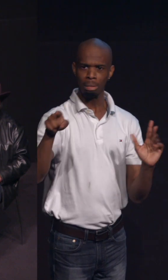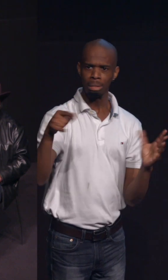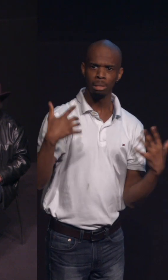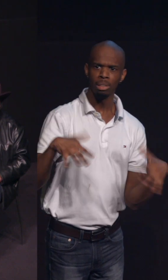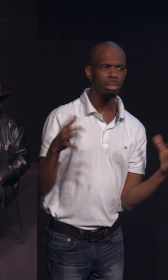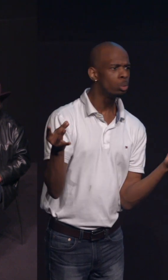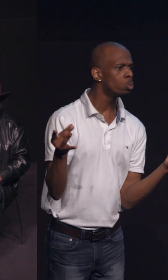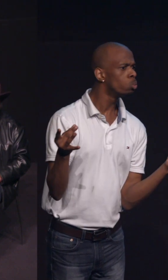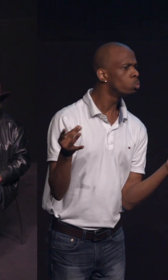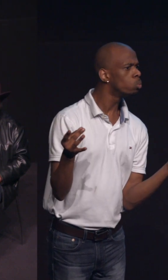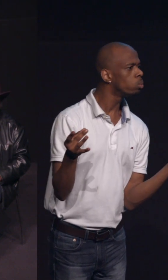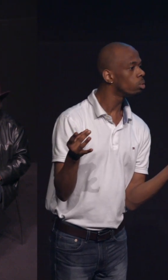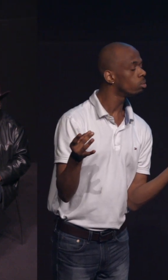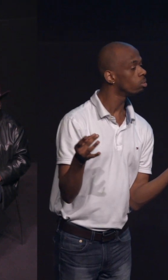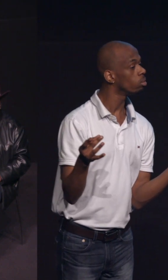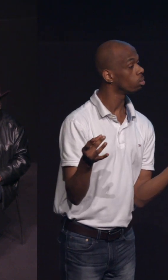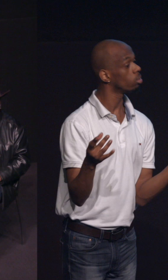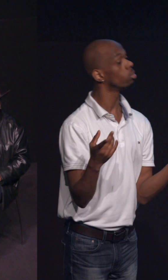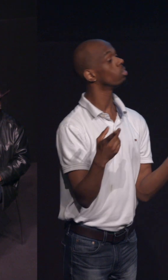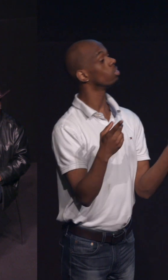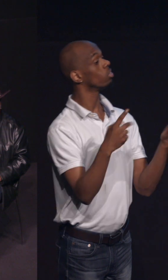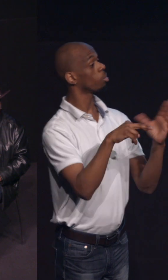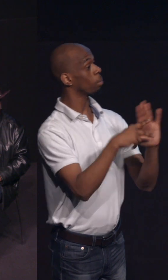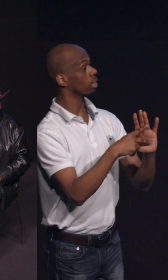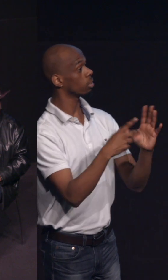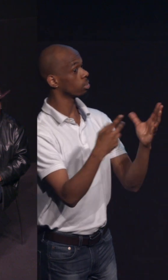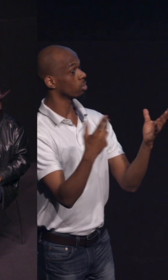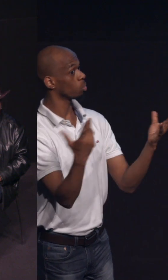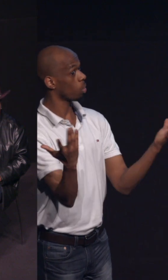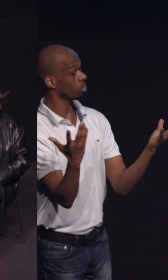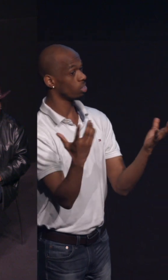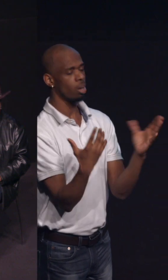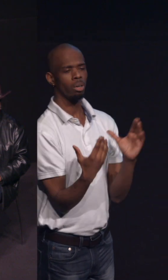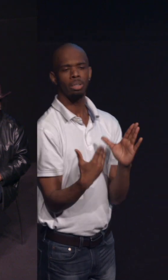is that when do you stop with the zeros?